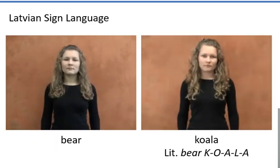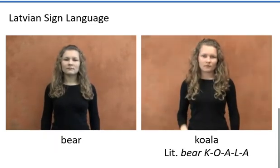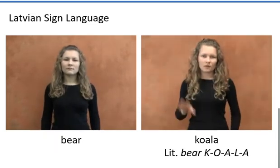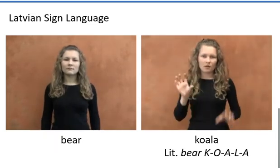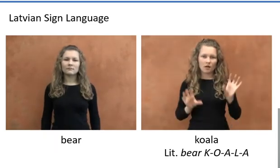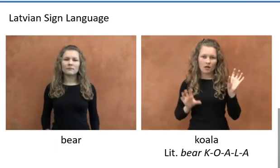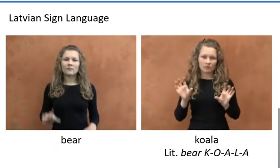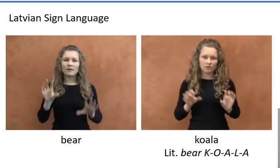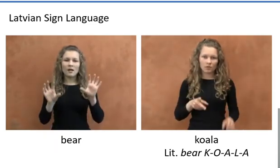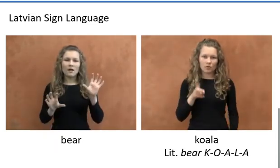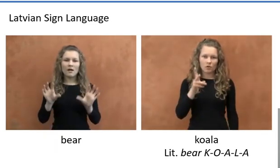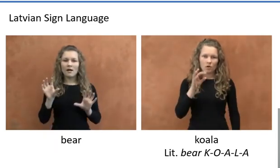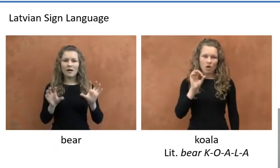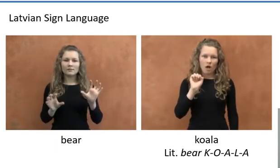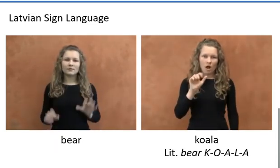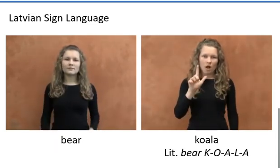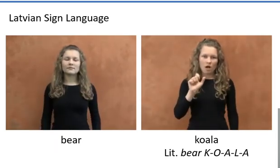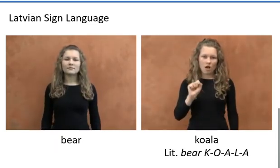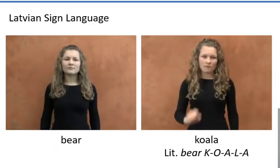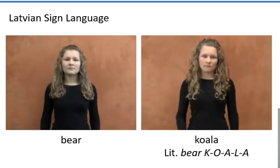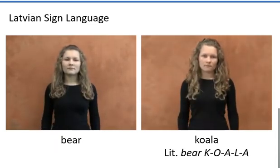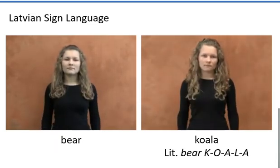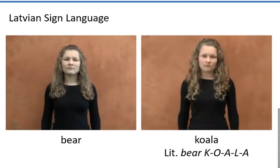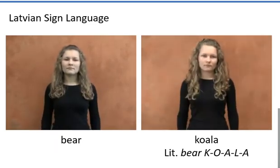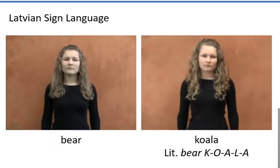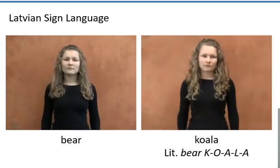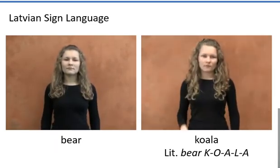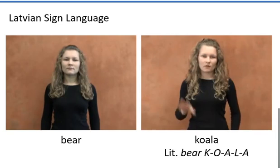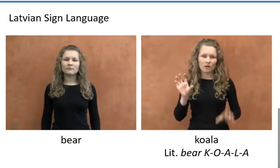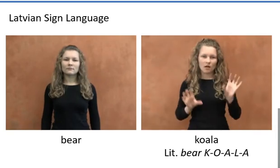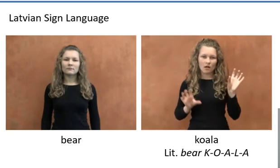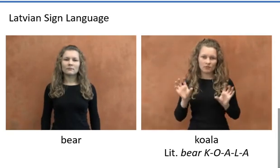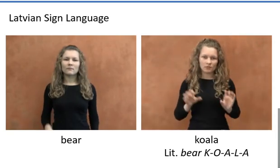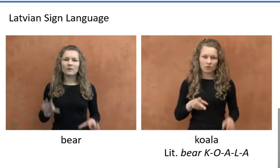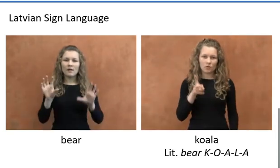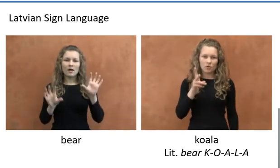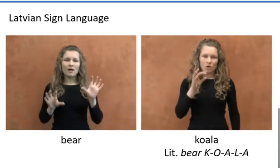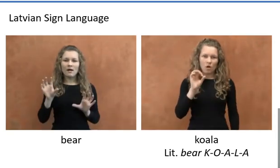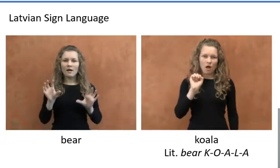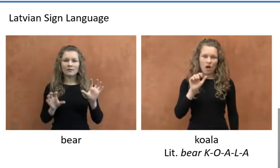word that might not have existed before in the Latvian Sign Language